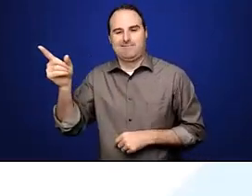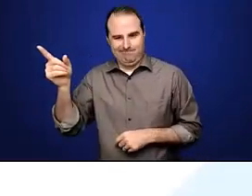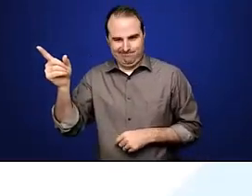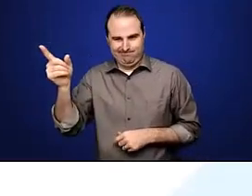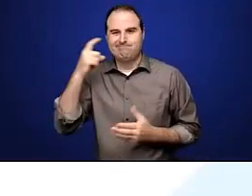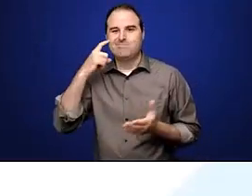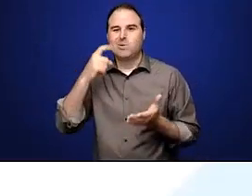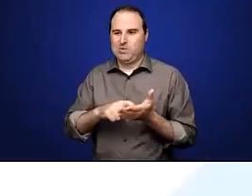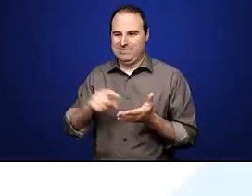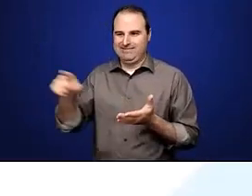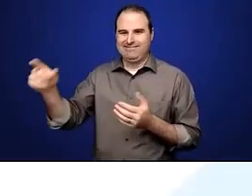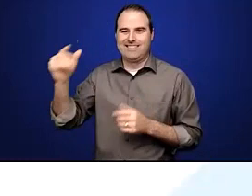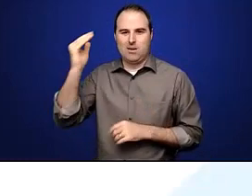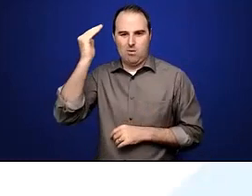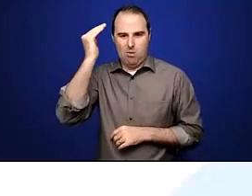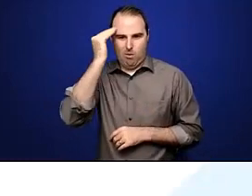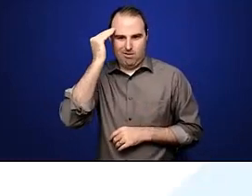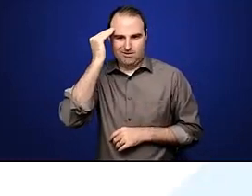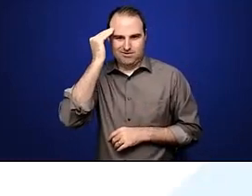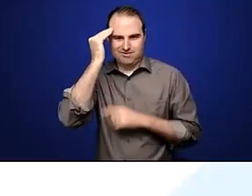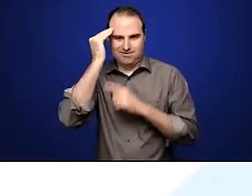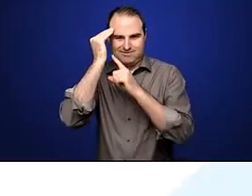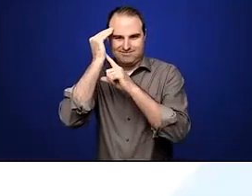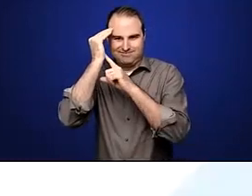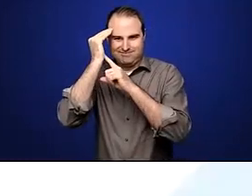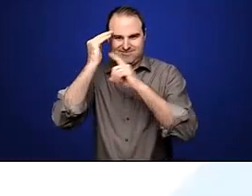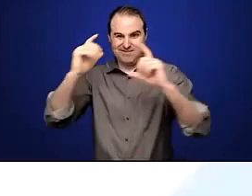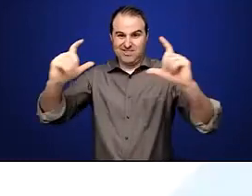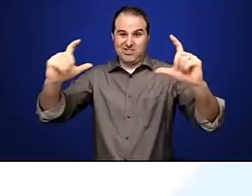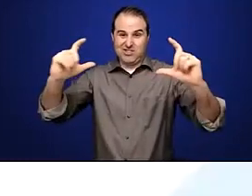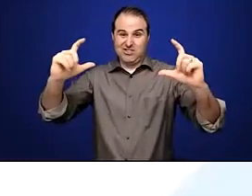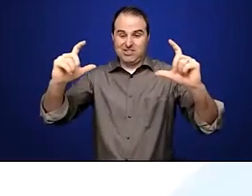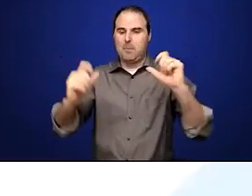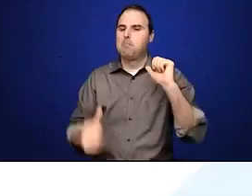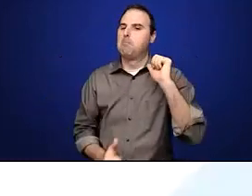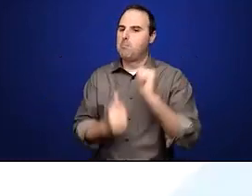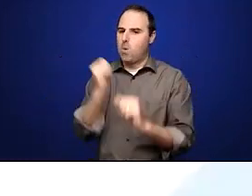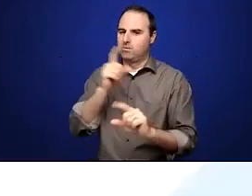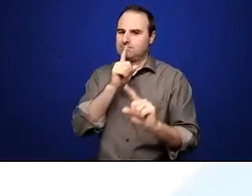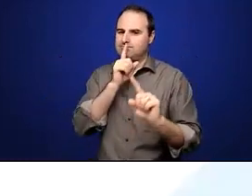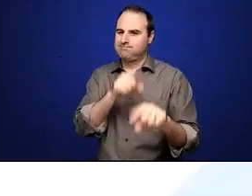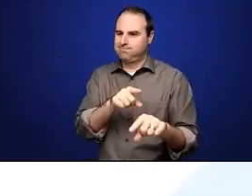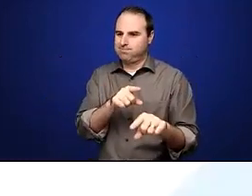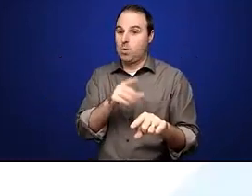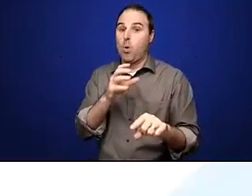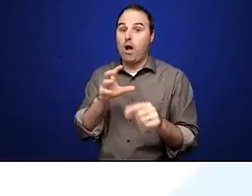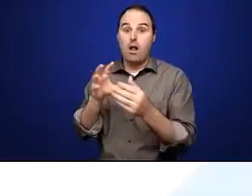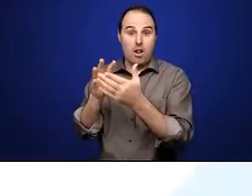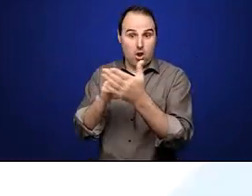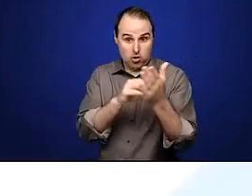and they wanted to create those networks within it as well to be able to rely on each other for that information.